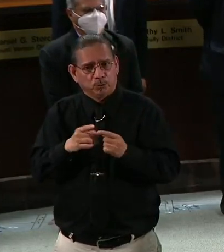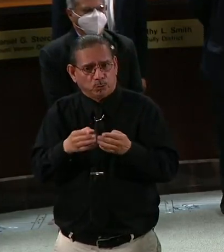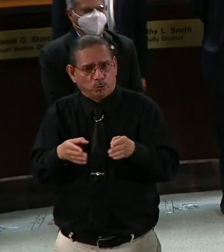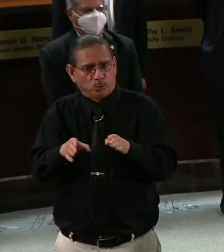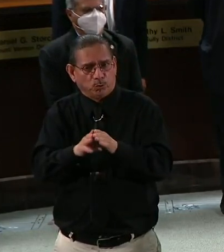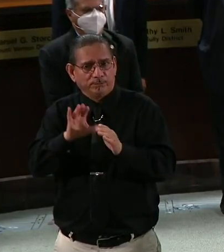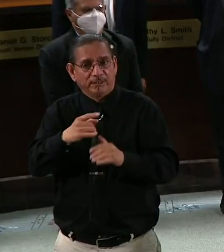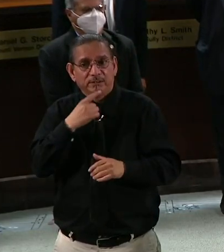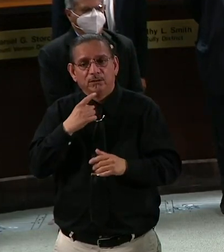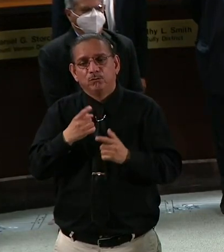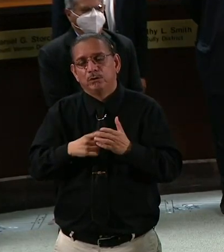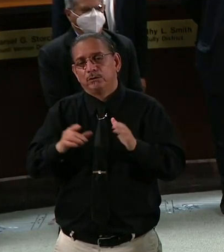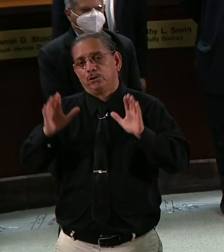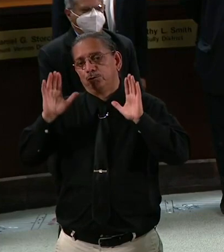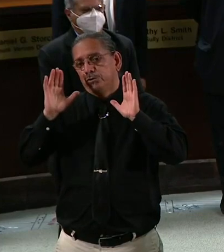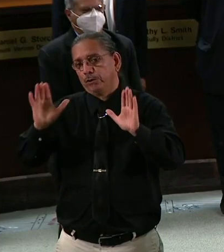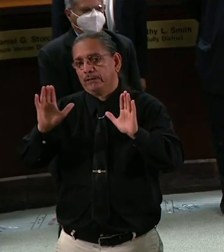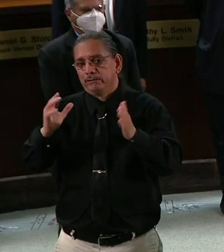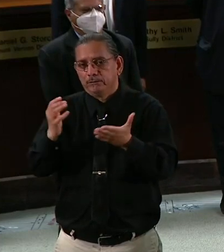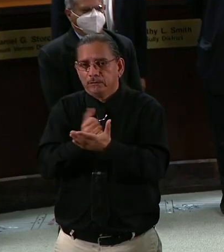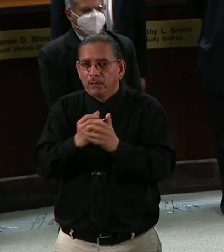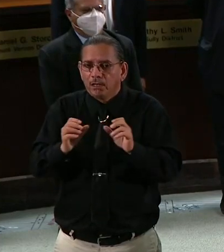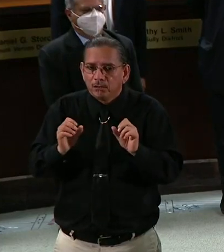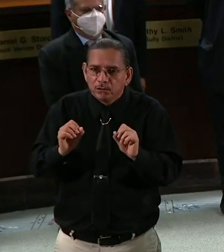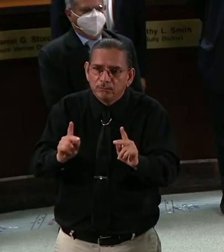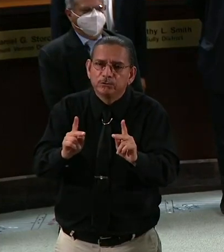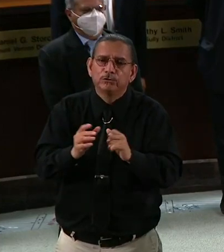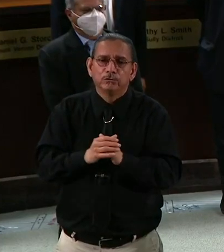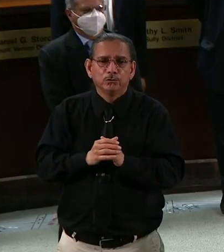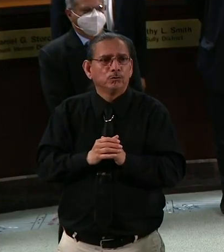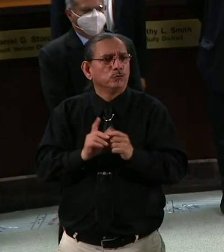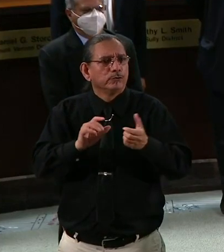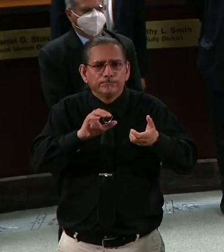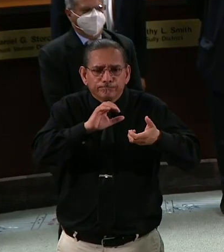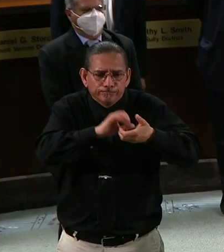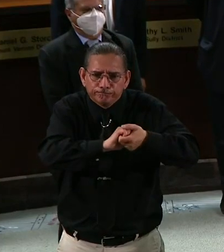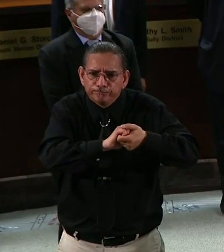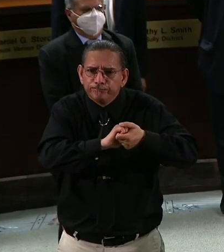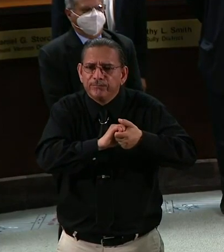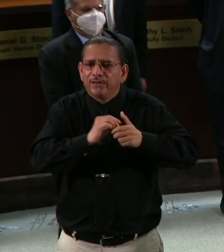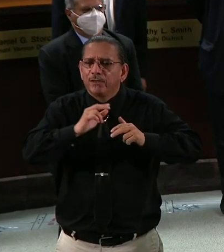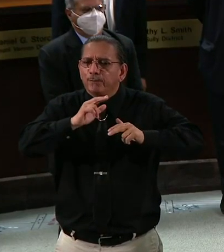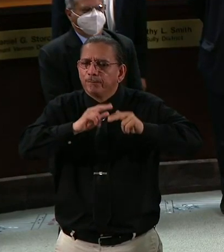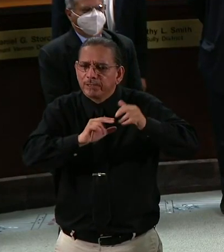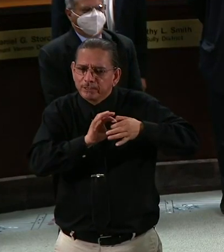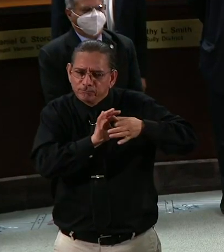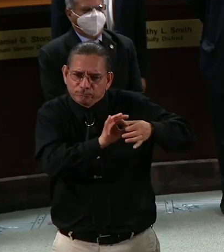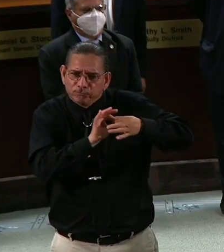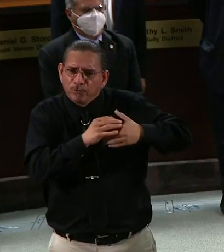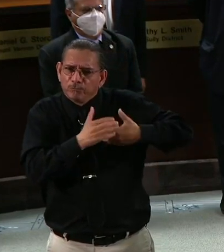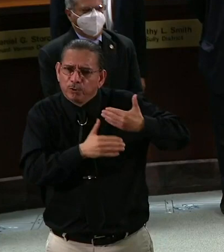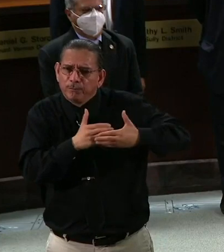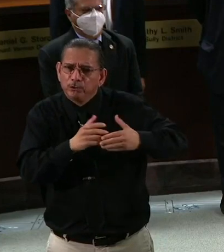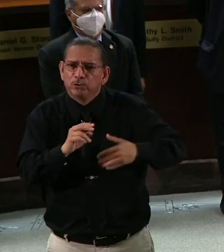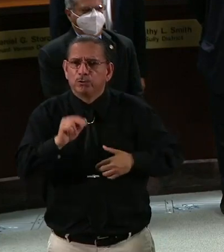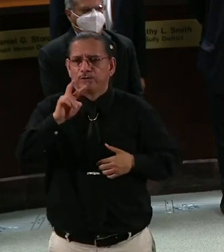MUCH AND I JUST LIKE TO END BY SAYING- WHAT A GREAT OPPORTUNITY IT IS. TO LINK ARMS